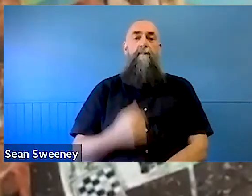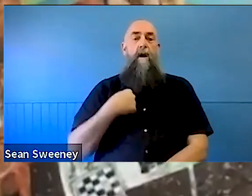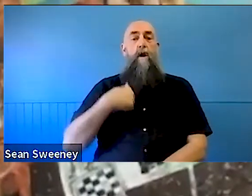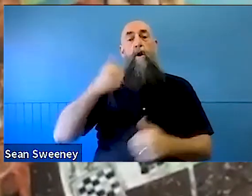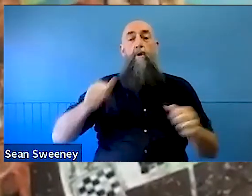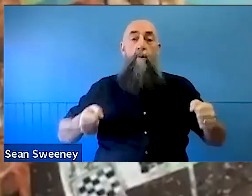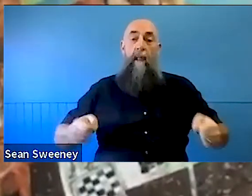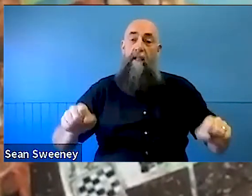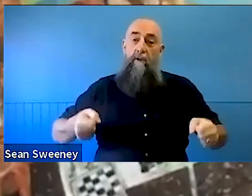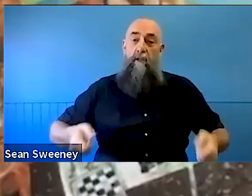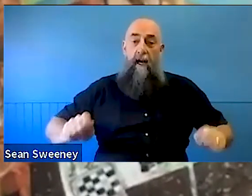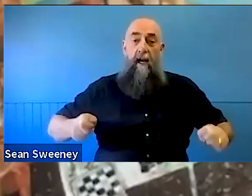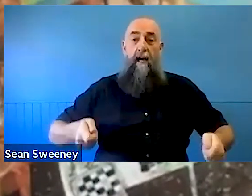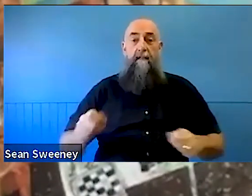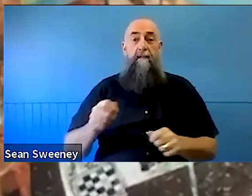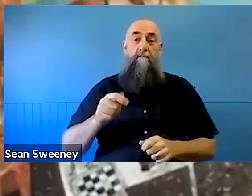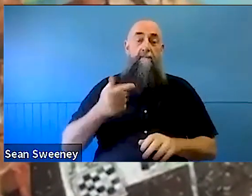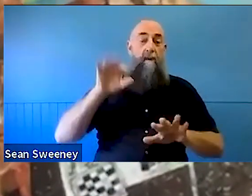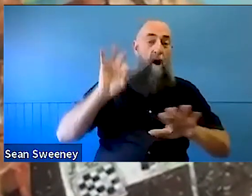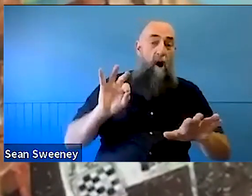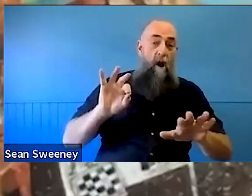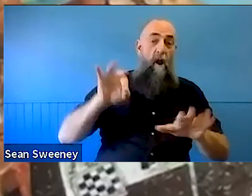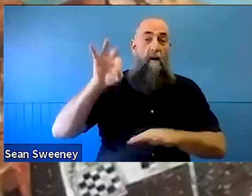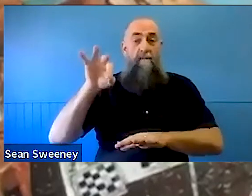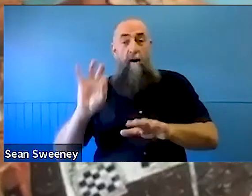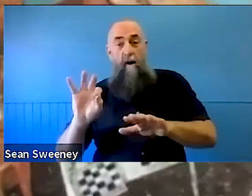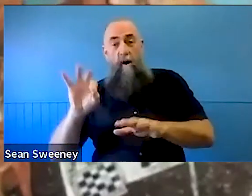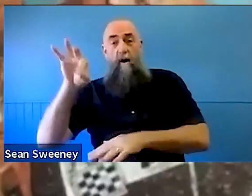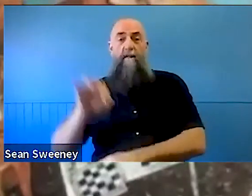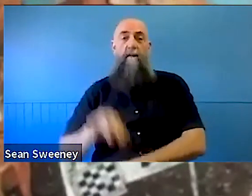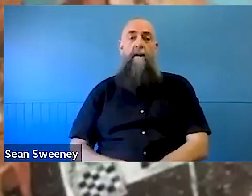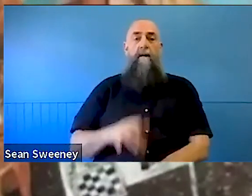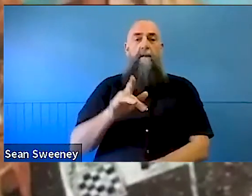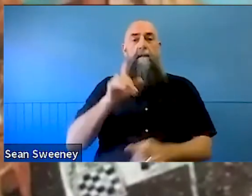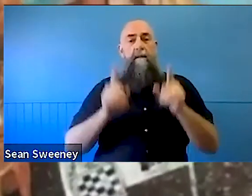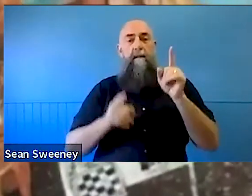So again, I get to argue with people who say "She can walk, I see